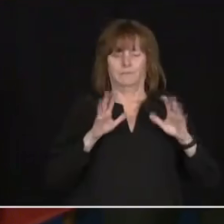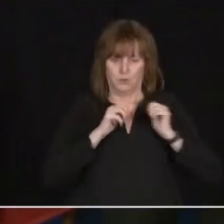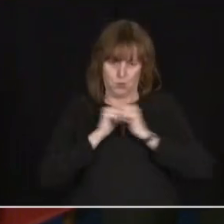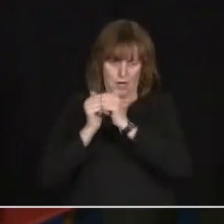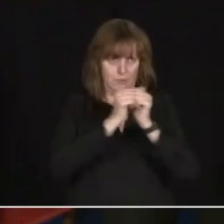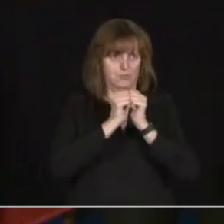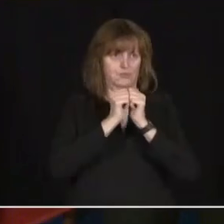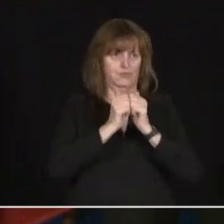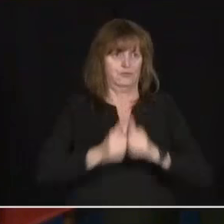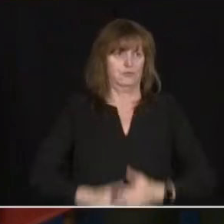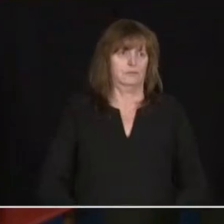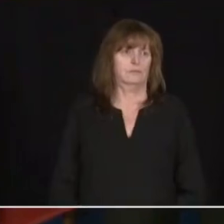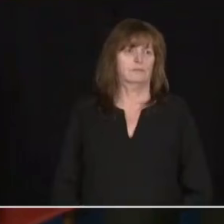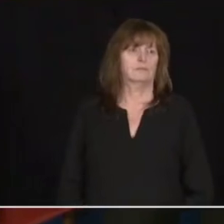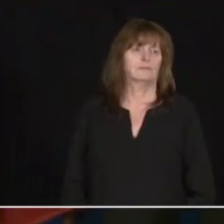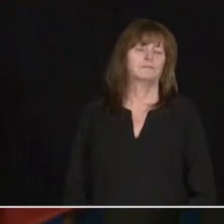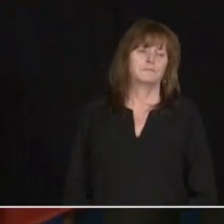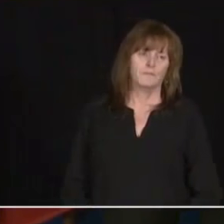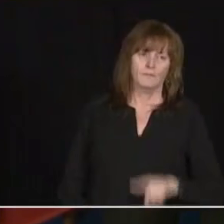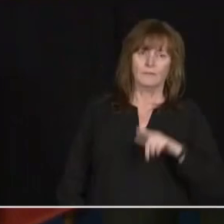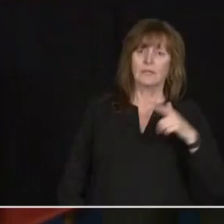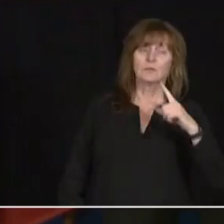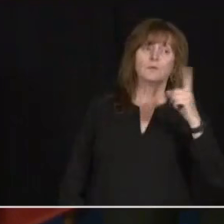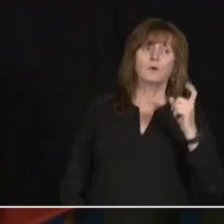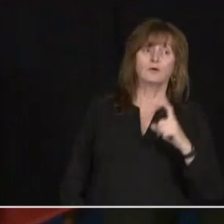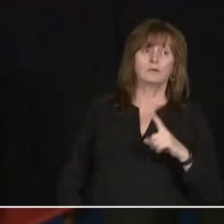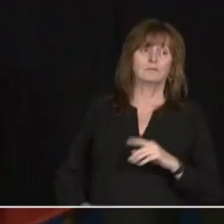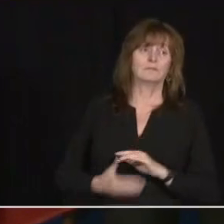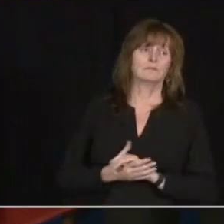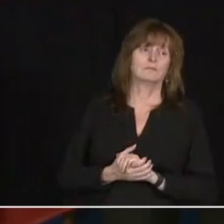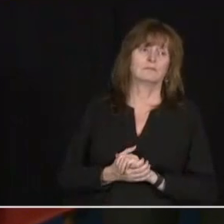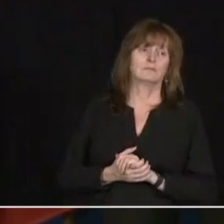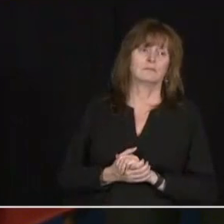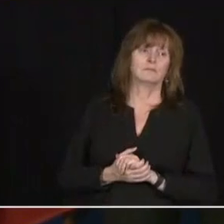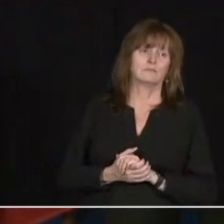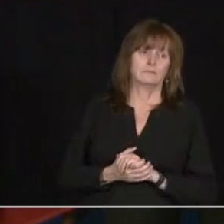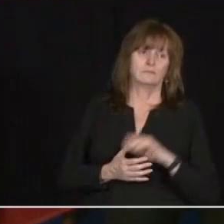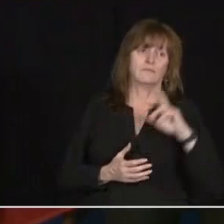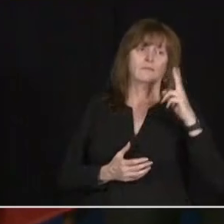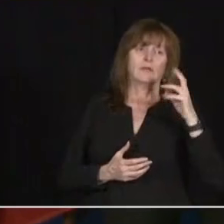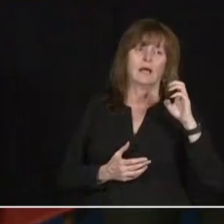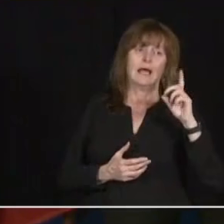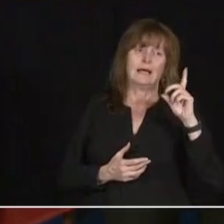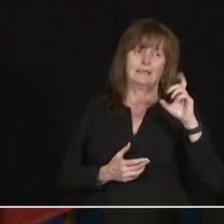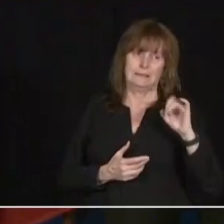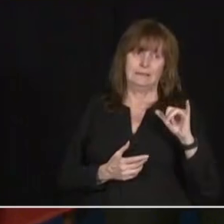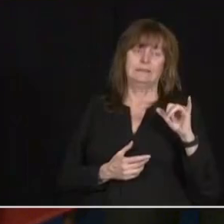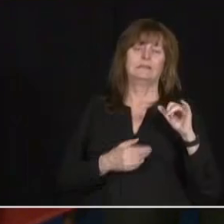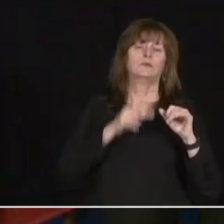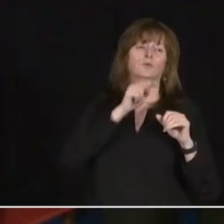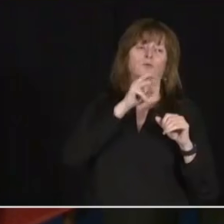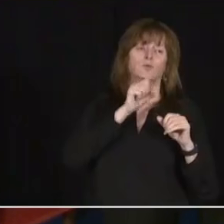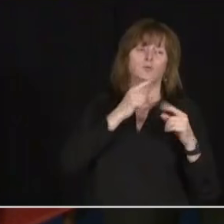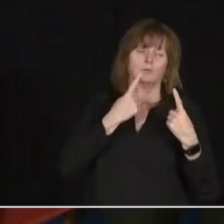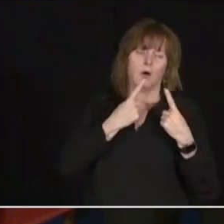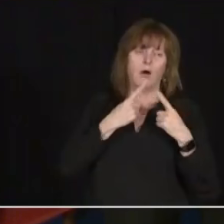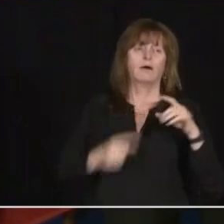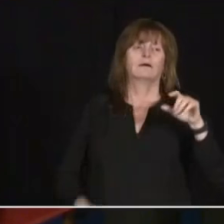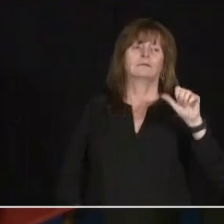We have to stick together and together we will get through it. Next question. Next question comes from Haley Cooper.